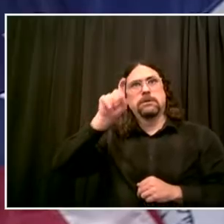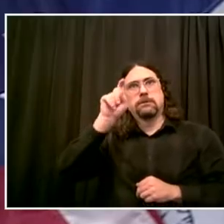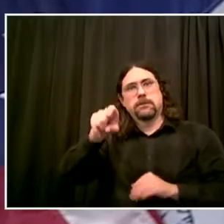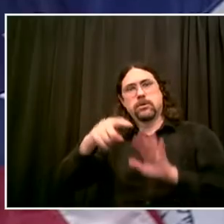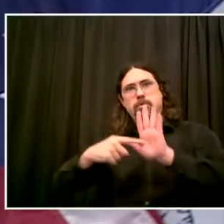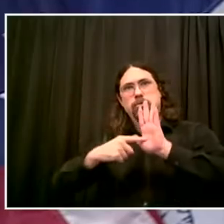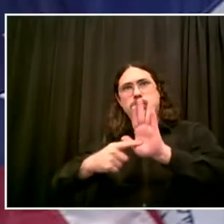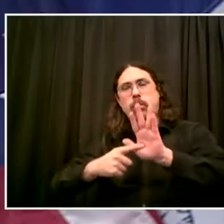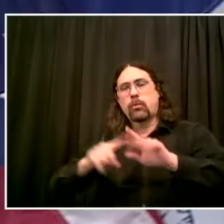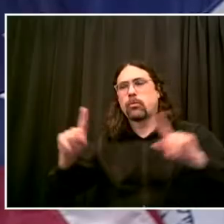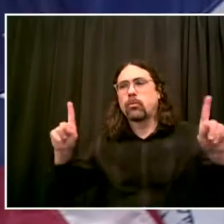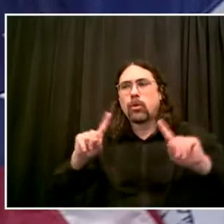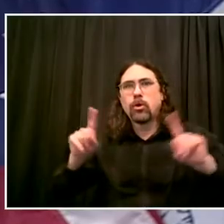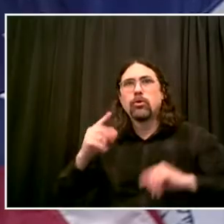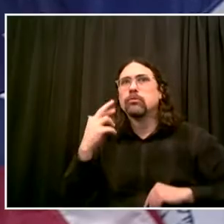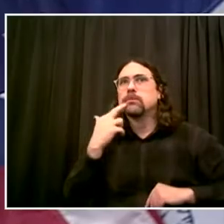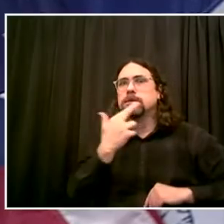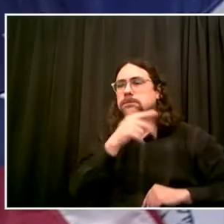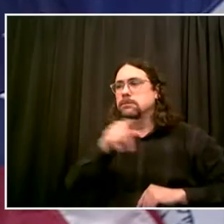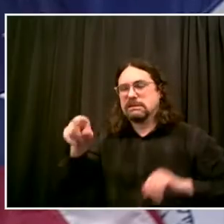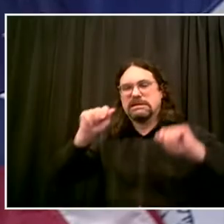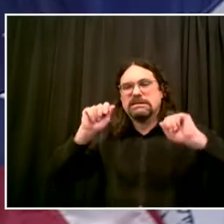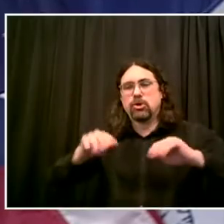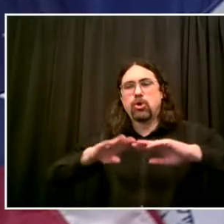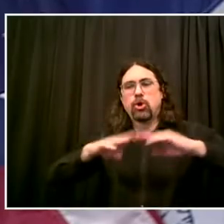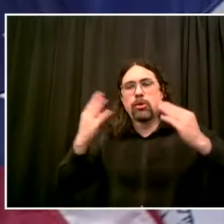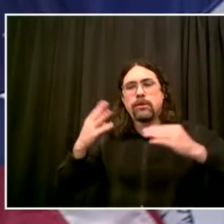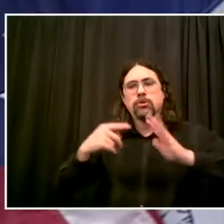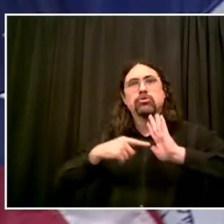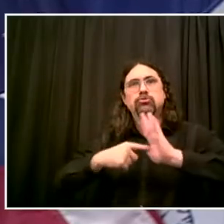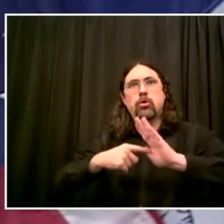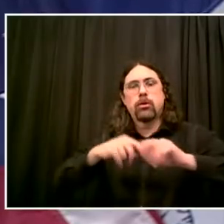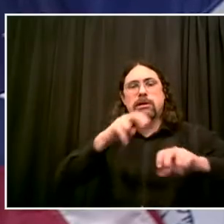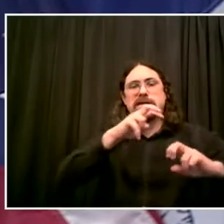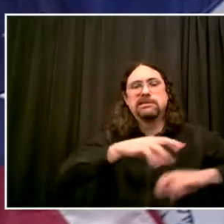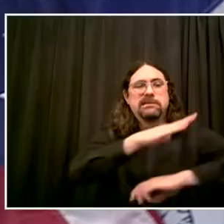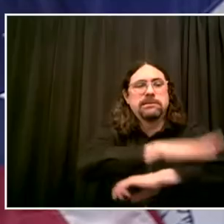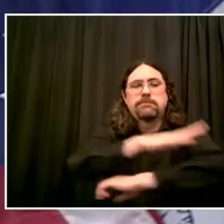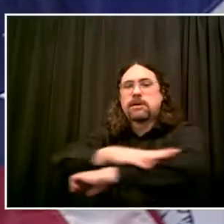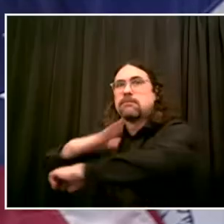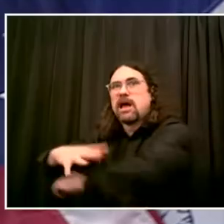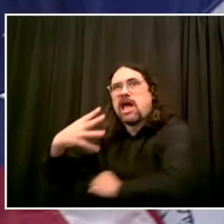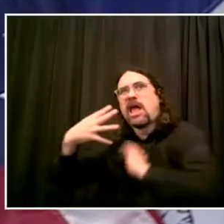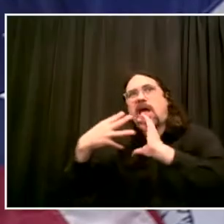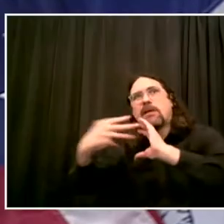SO THIS WOULD REQUIRE CITY